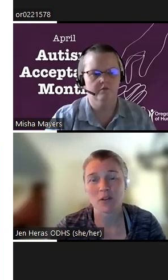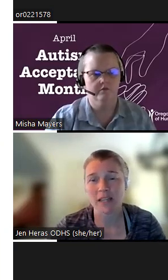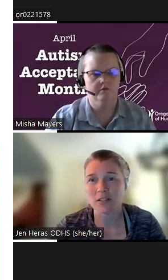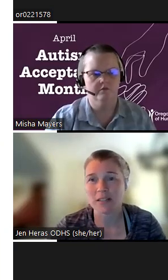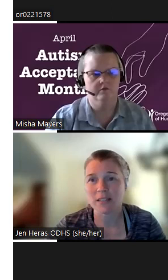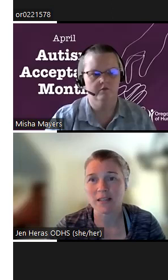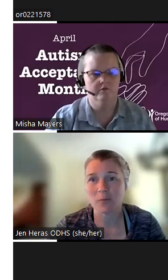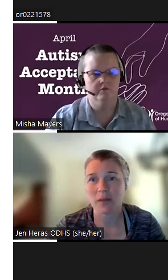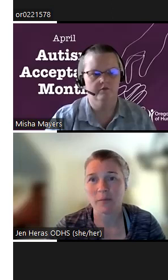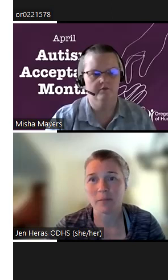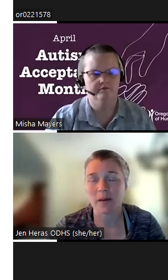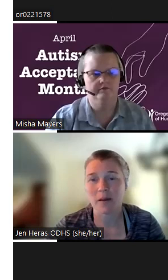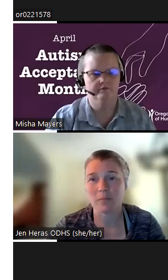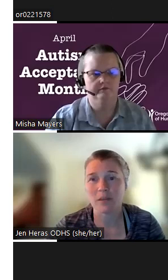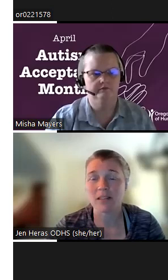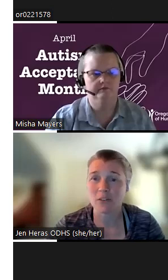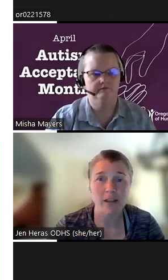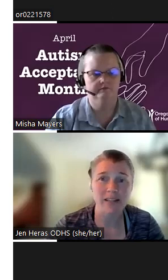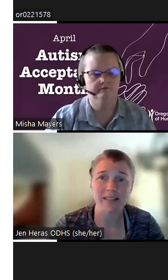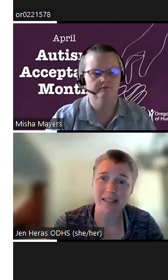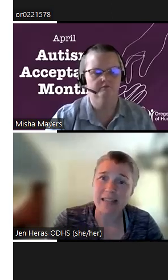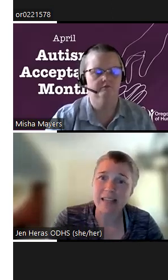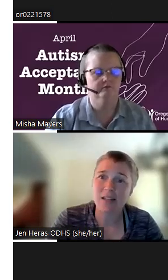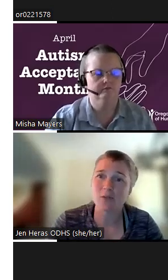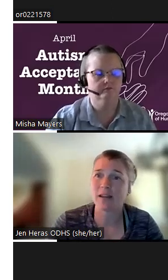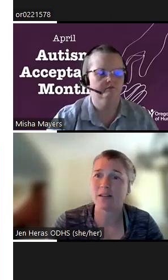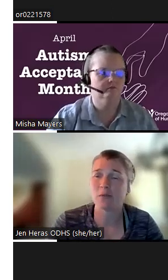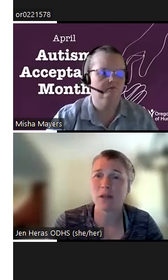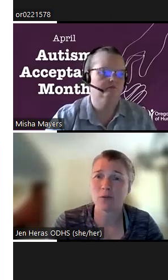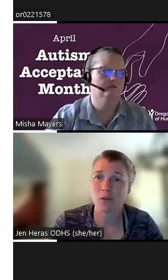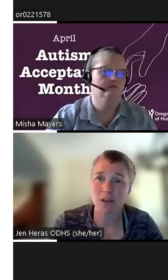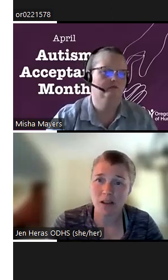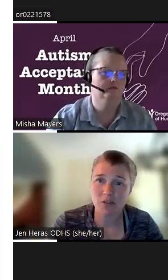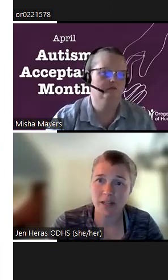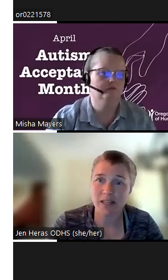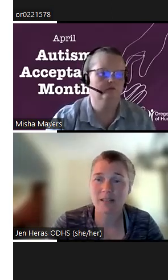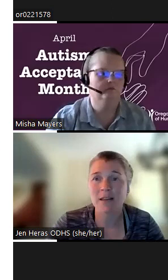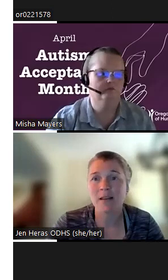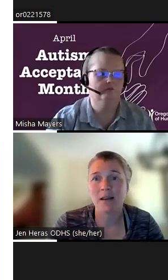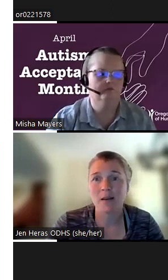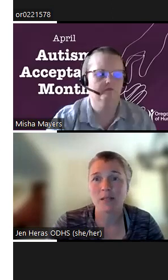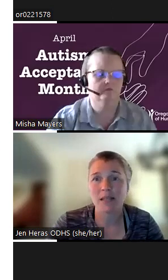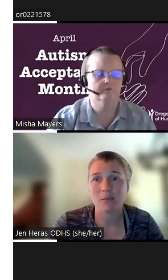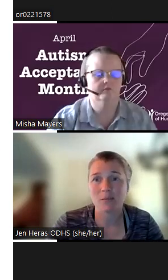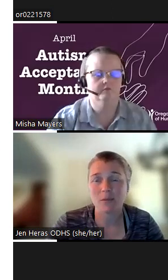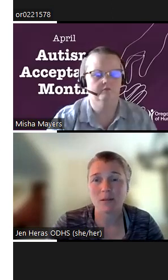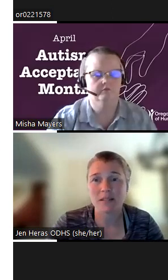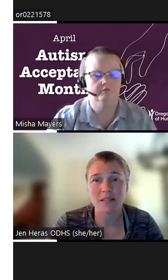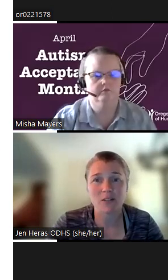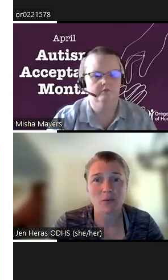CENTER REFERRALS TO FIND THEM FREE AND LOW COST TRAININGS, TO GET THEM LISTED THROUGH